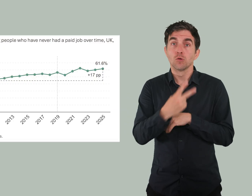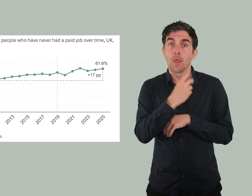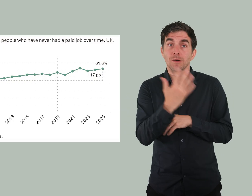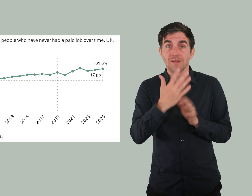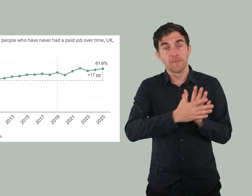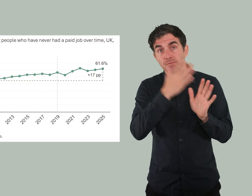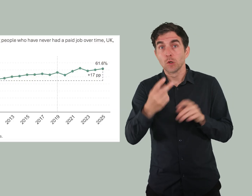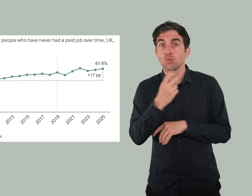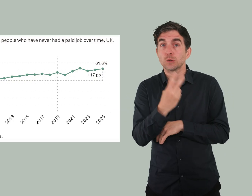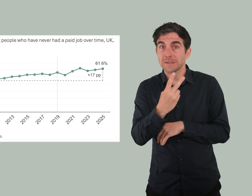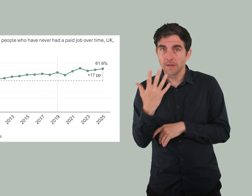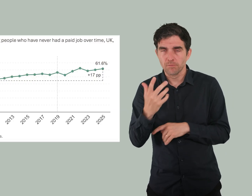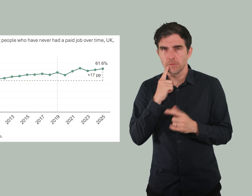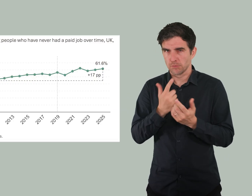from 2005 to 2025.